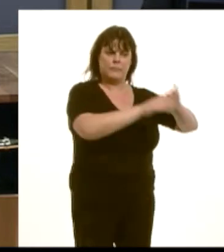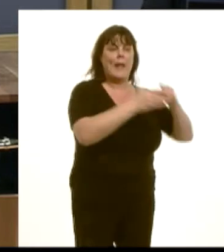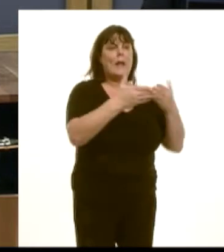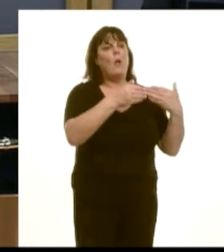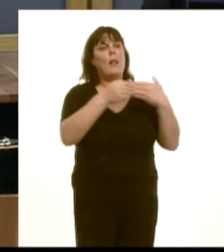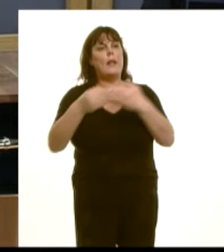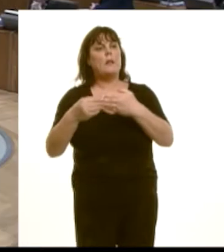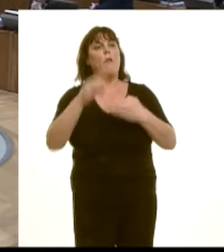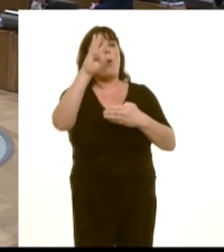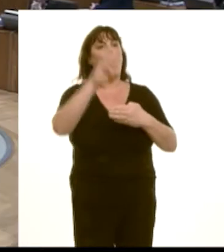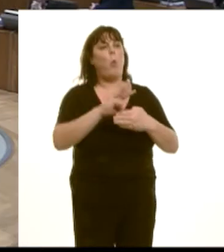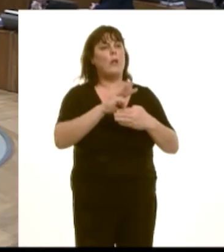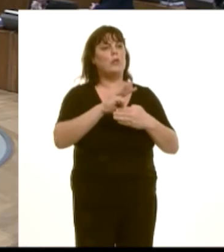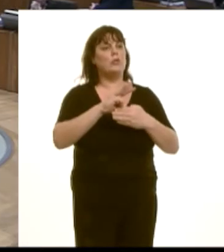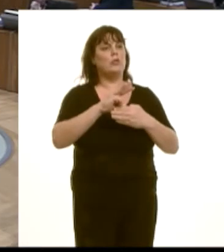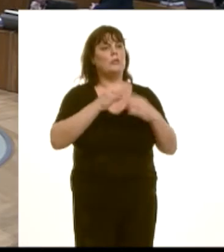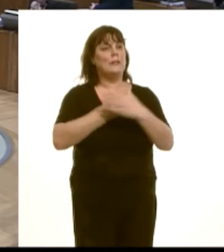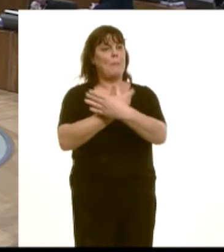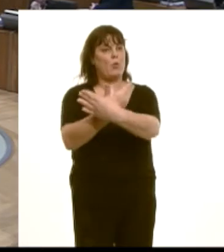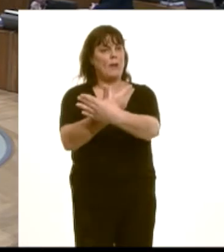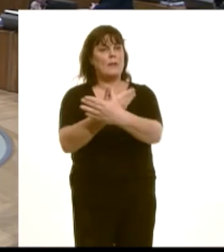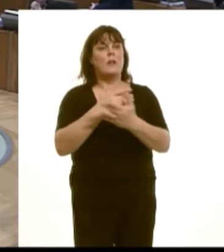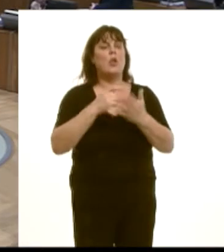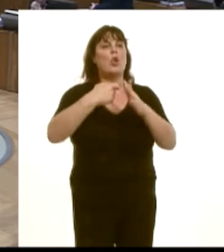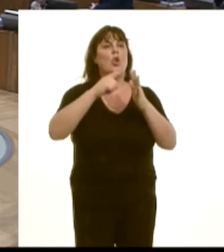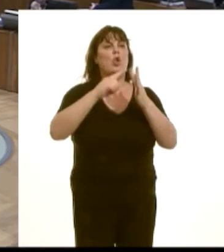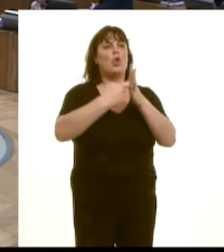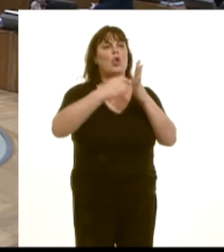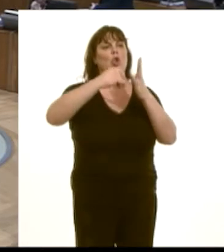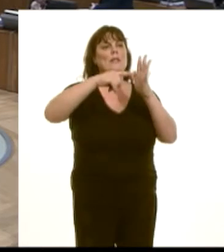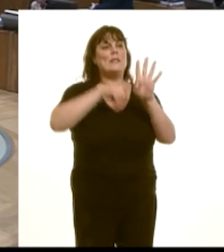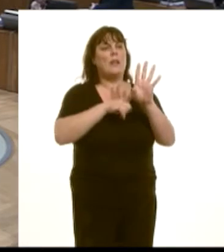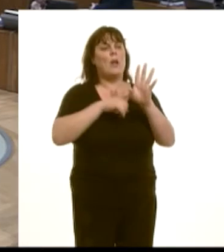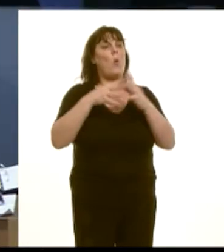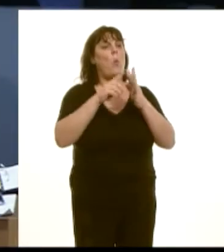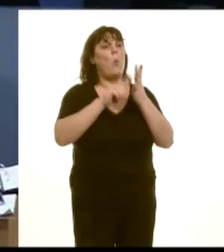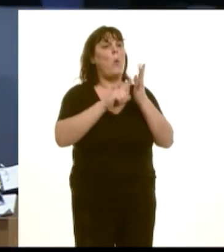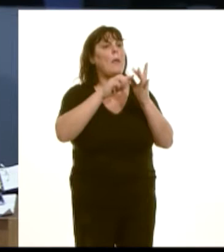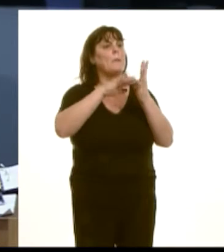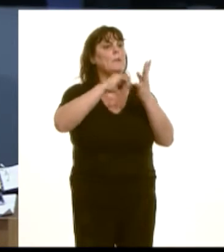Democrats, Kirsty Williams. Kirsty Williams: Thank you, Presiding Officer. First Minister, I am sure that we would all very much indeed welcome the devolution of